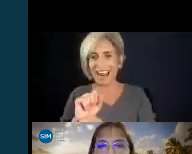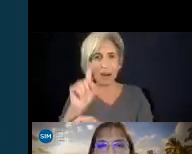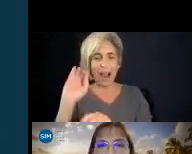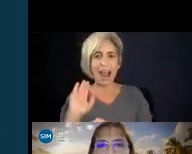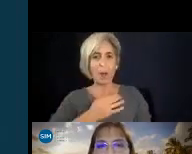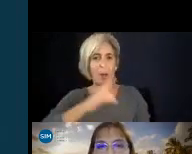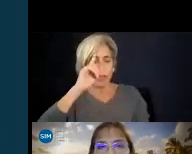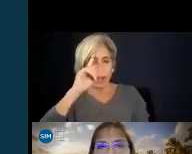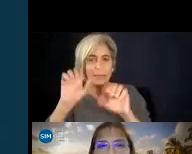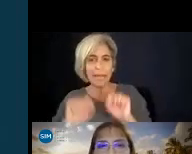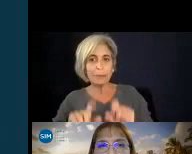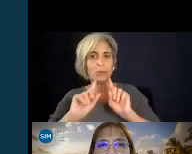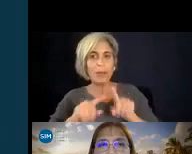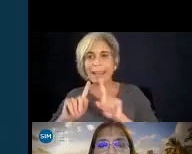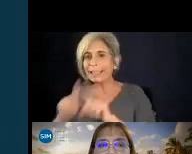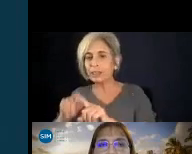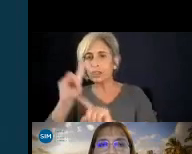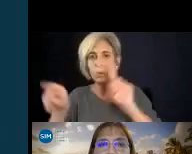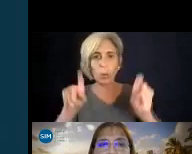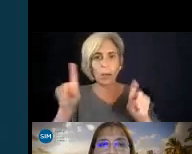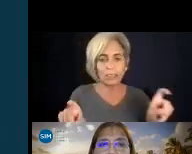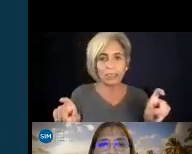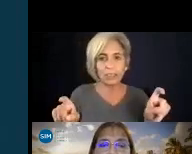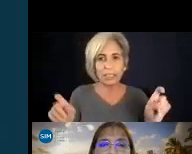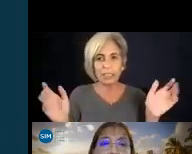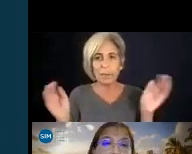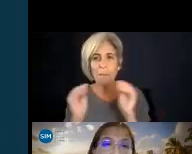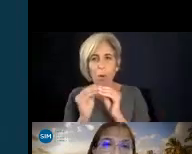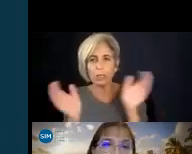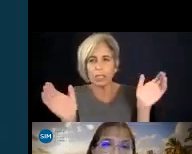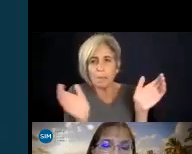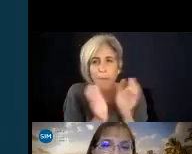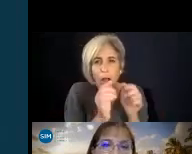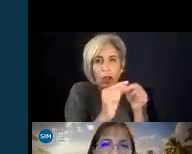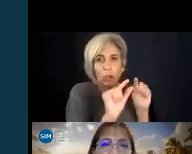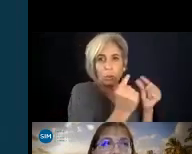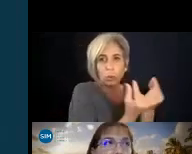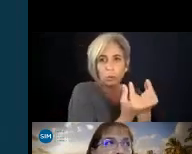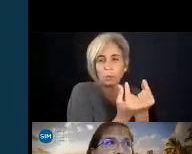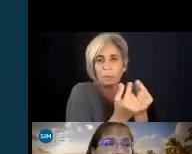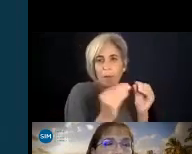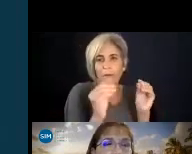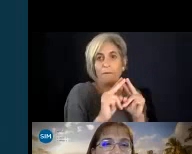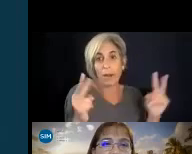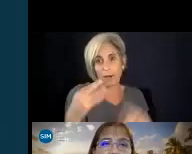being able to answer questions and that in a more, in a smaller group would be more beneficial for everyone.